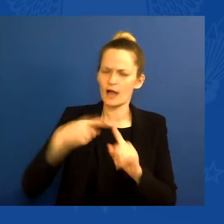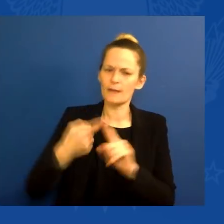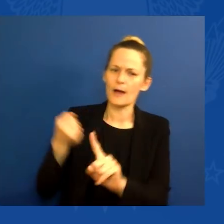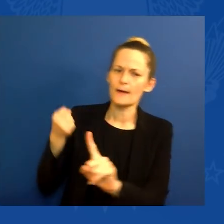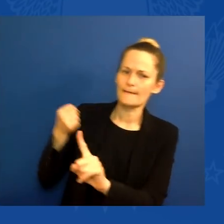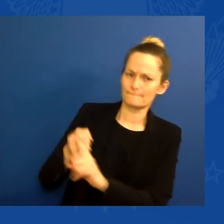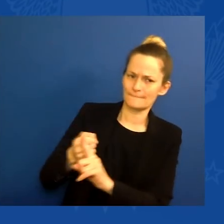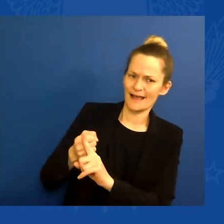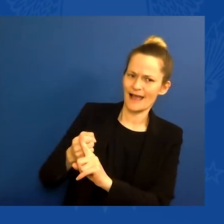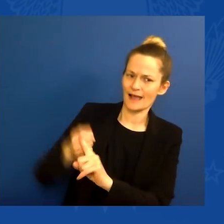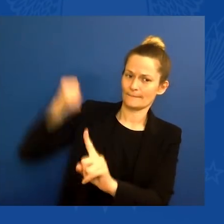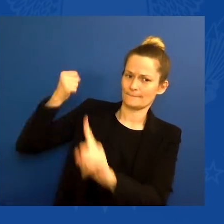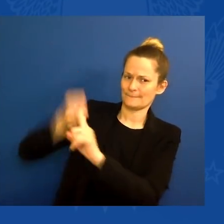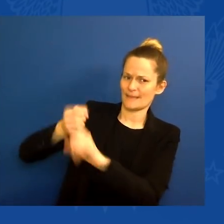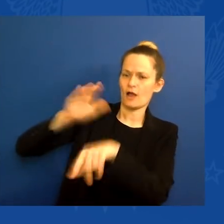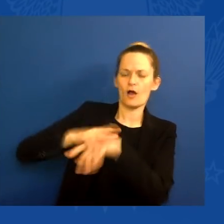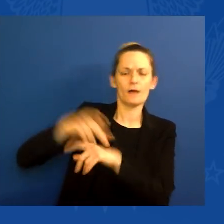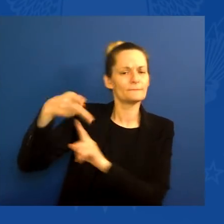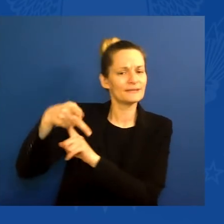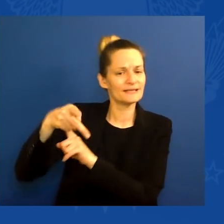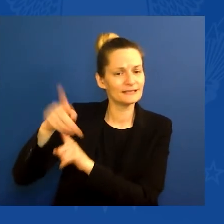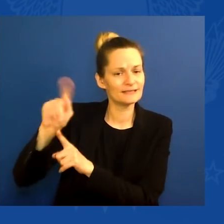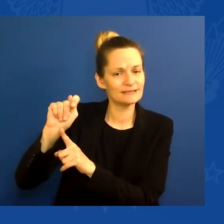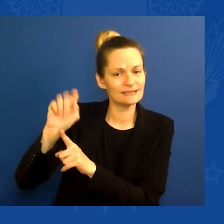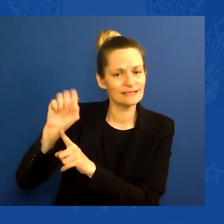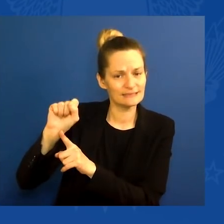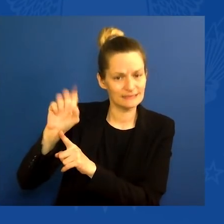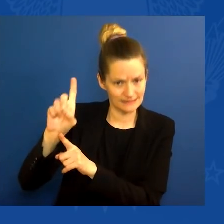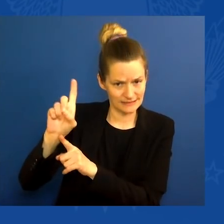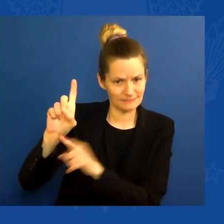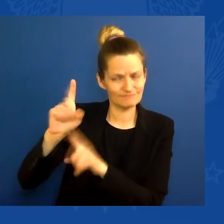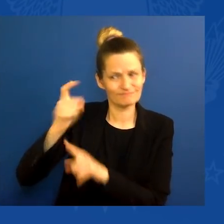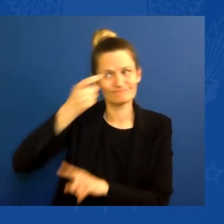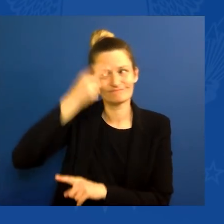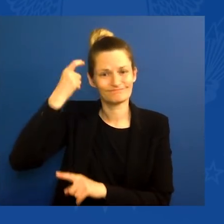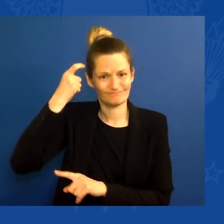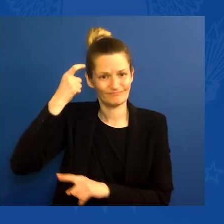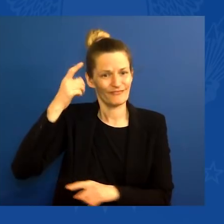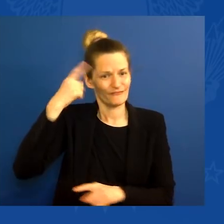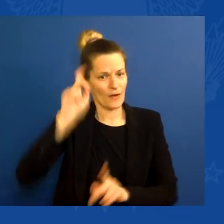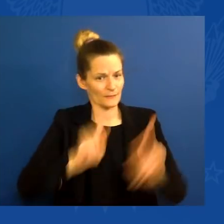How many police officers have, multiple times, been put in line